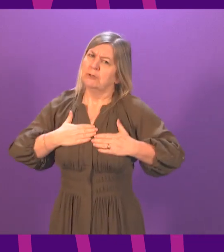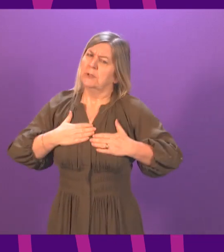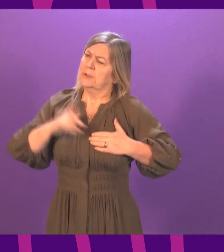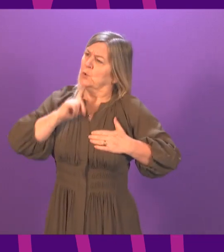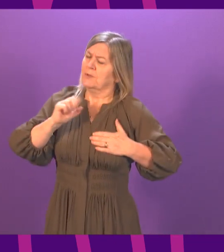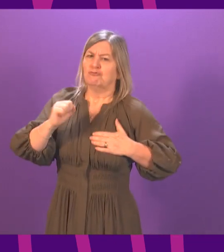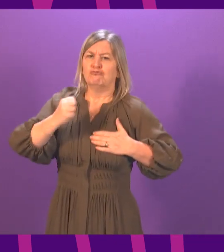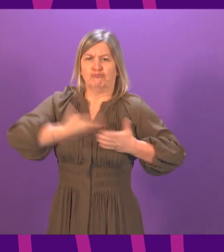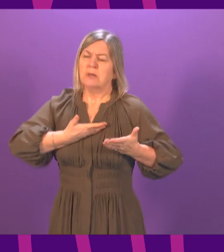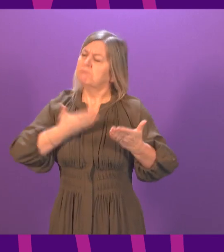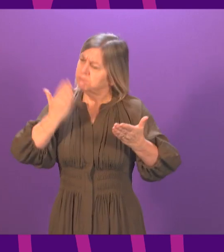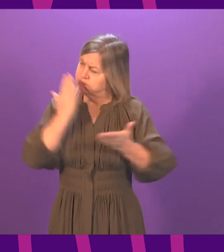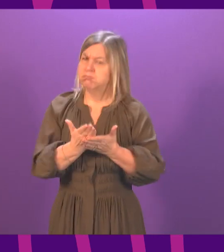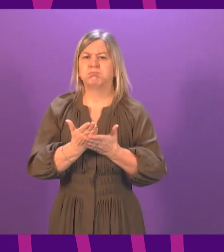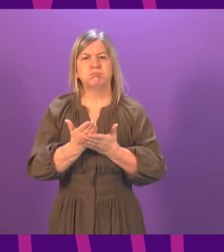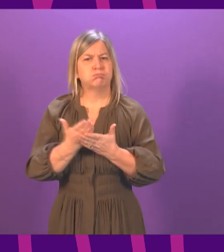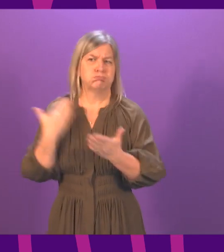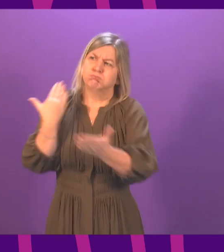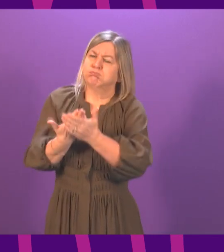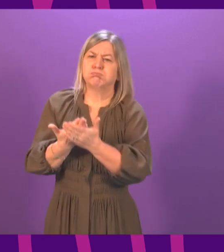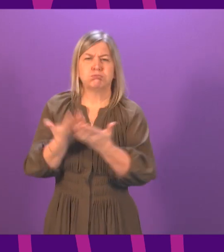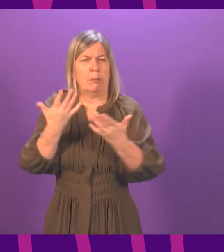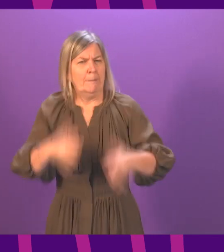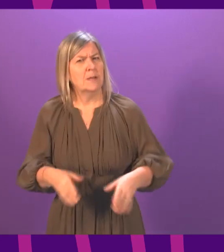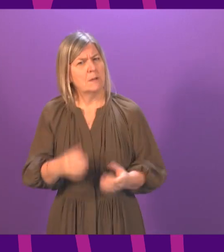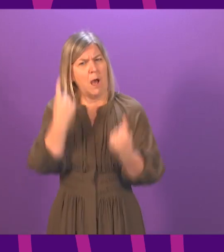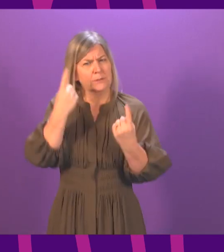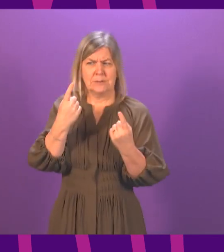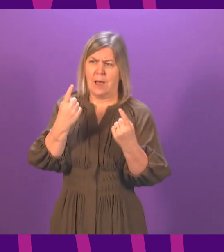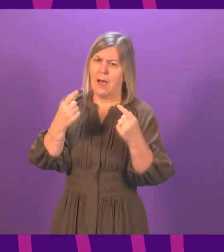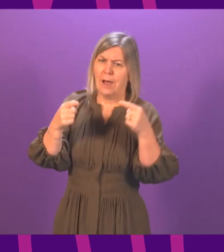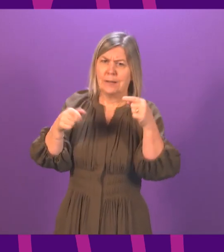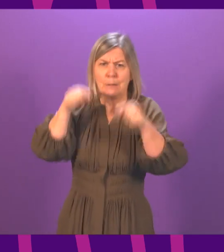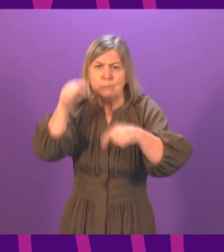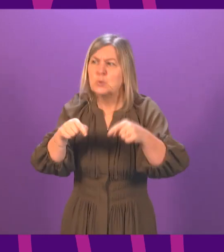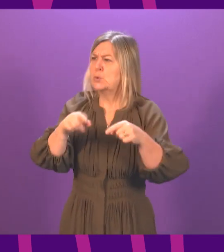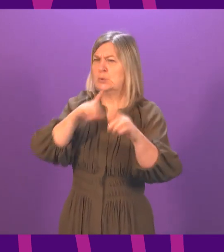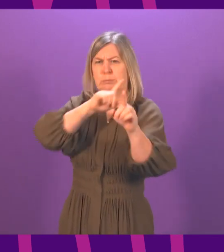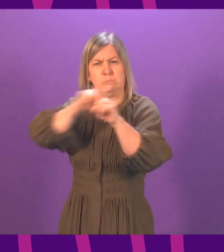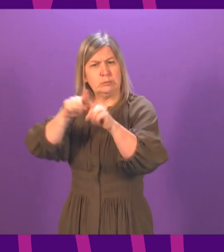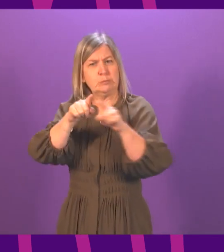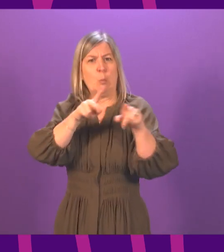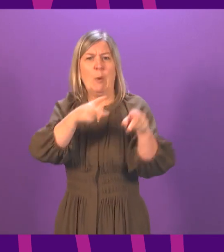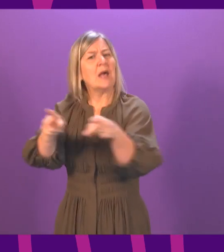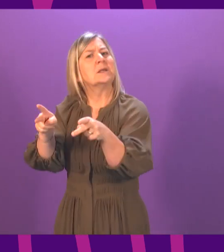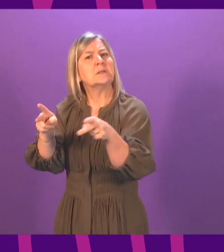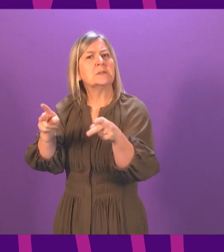concerns that women have about abuse, misogyny and the erosion of women’s rights. As women across